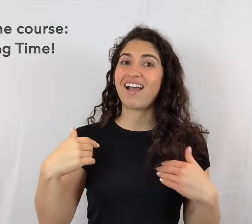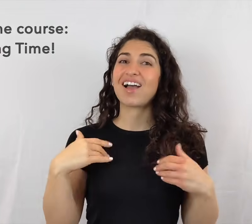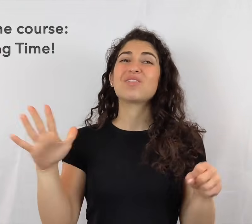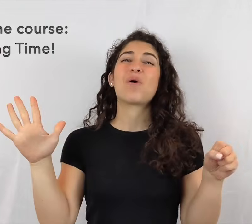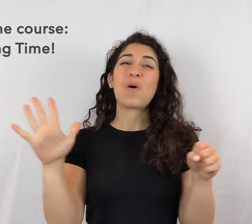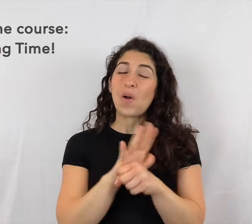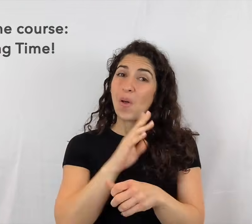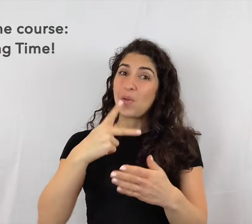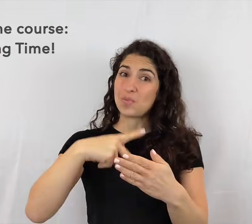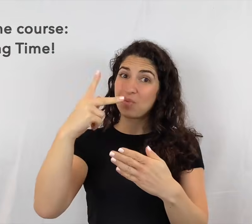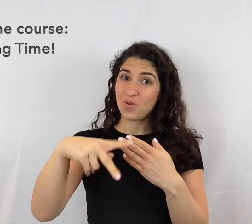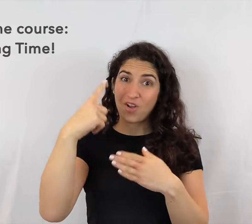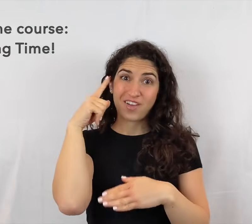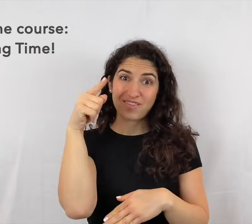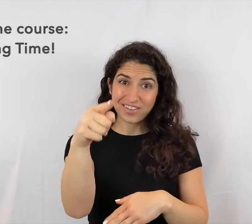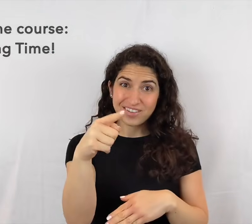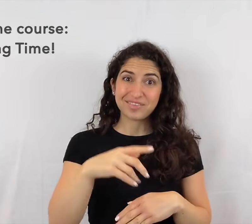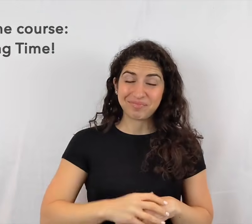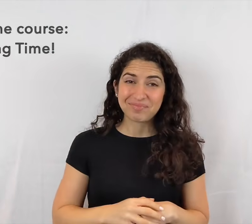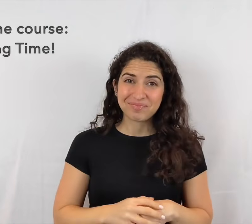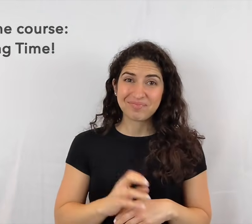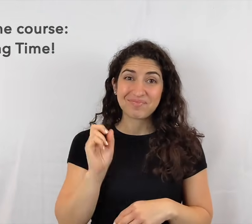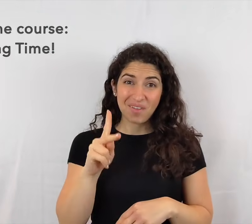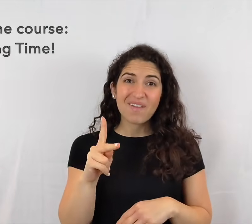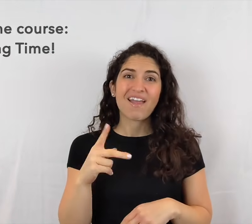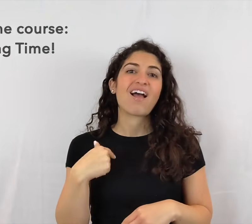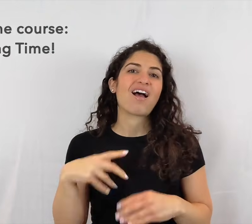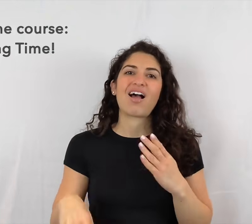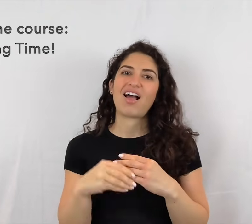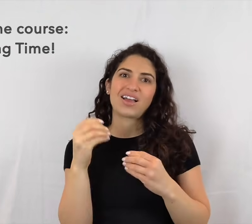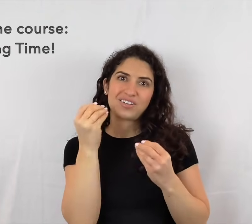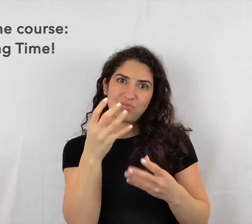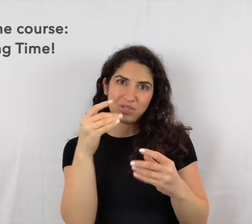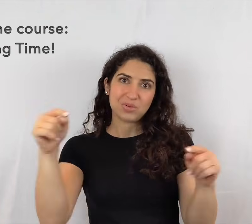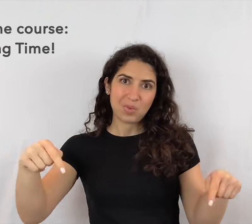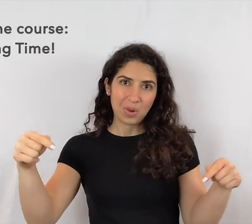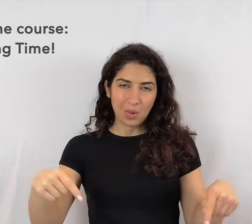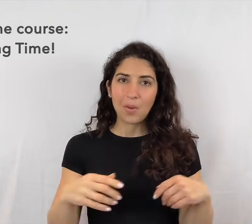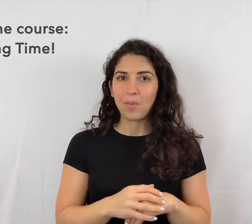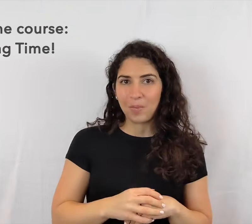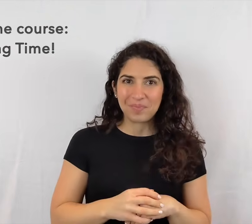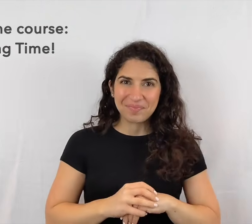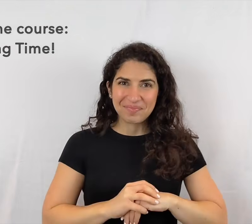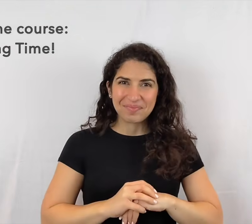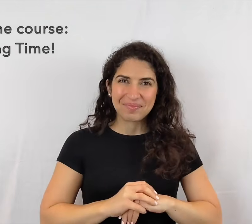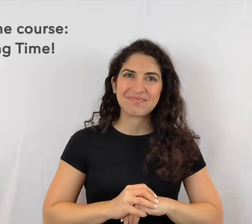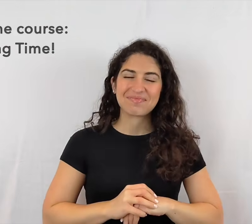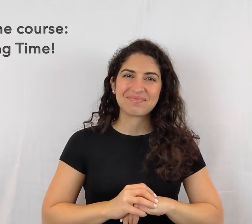I have a whole program for you. Okay? I'll add information below.